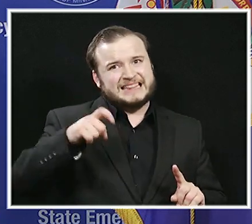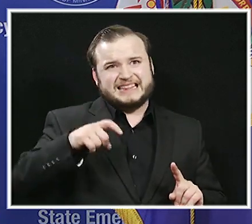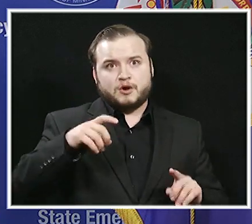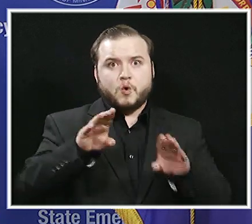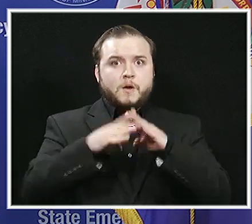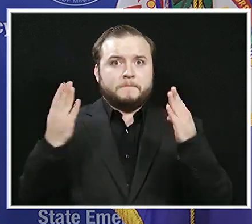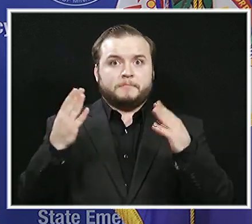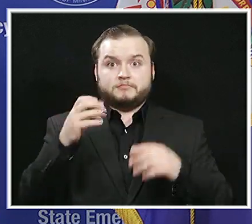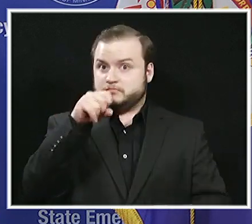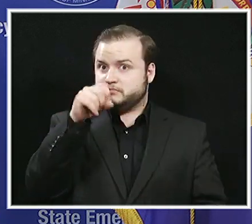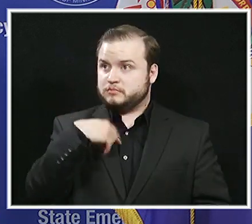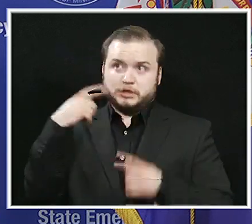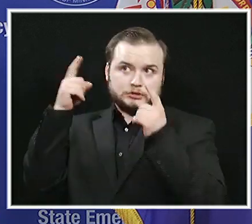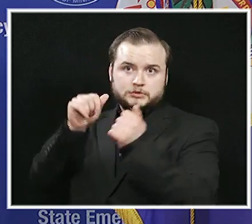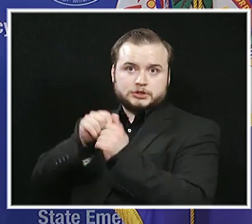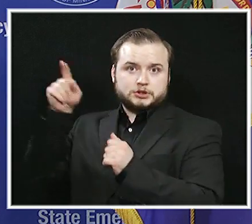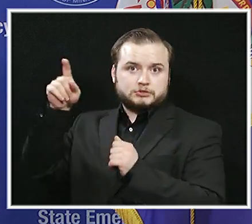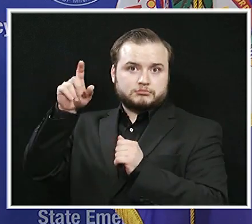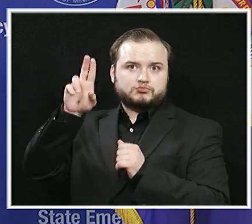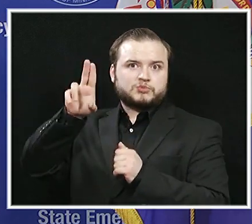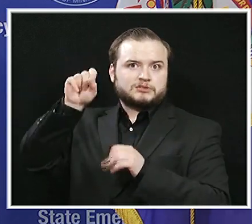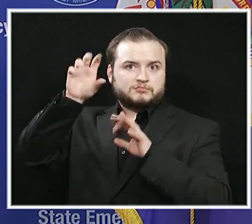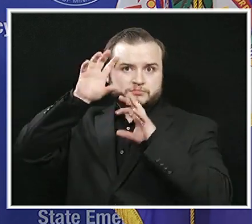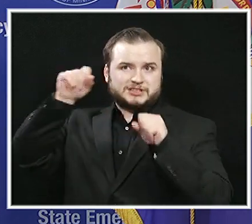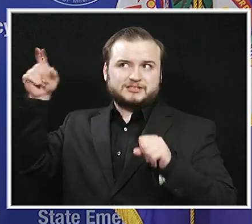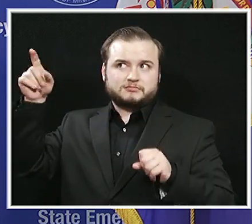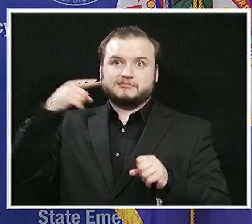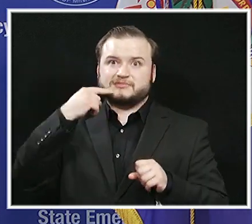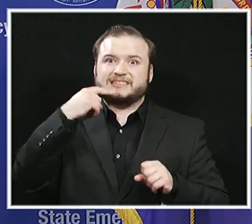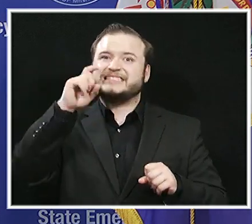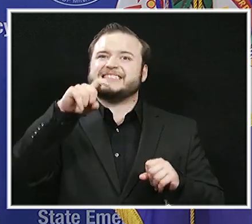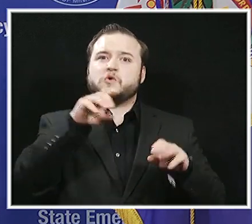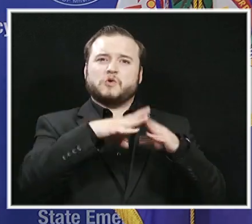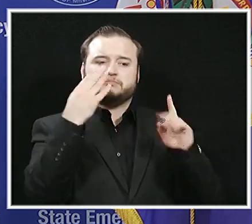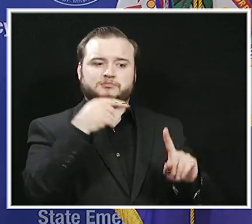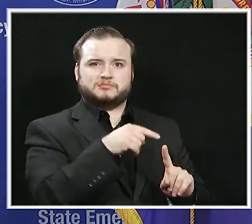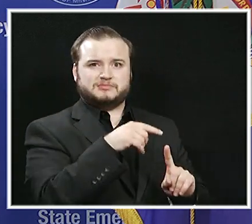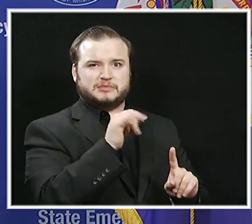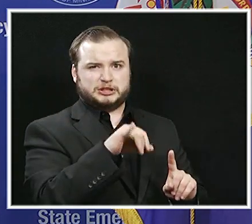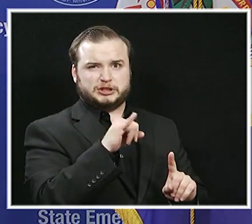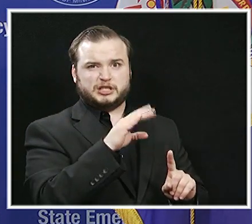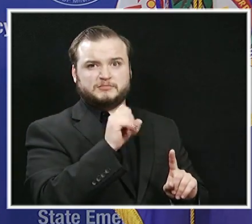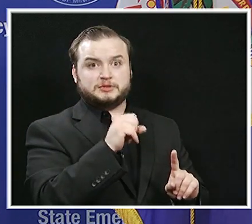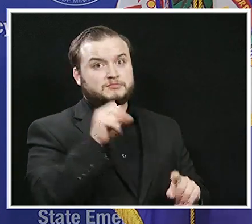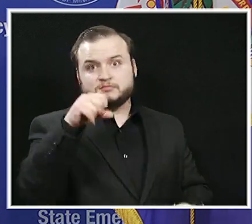The issue of the absolute necessity of opening them up. I agree with the president on an executive order saying